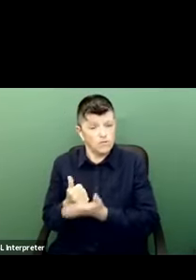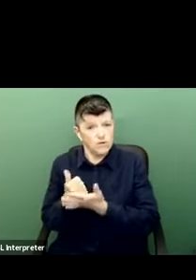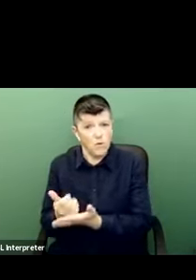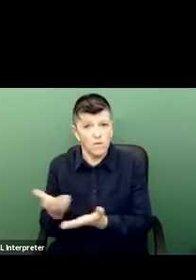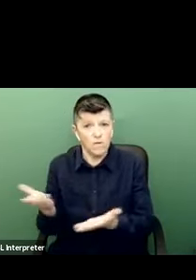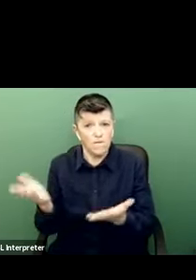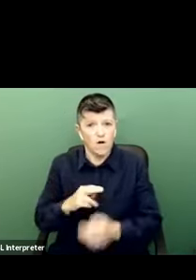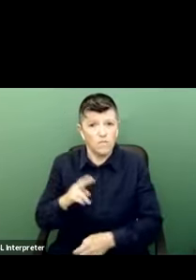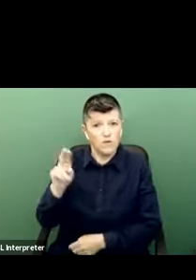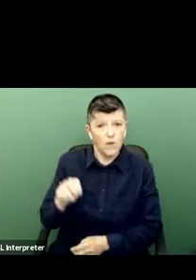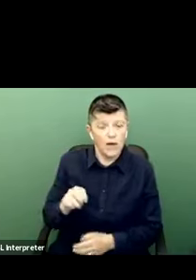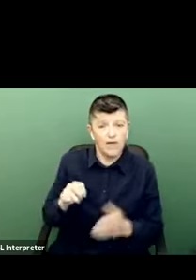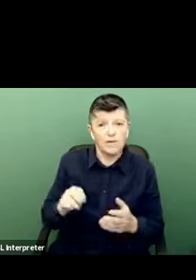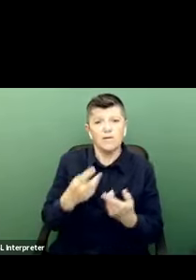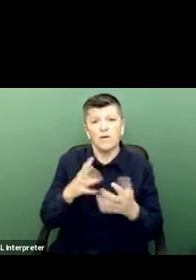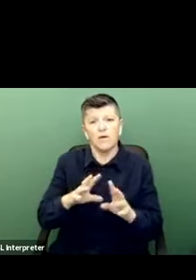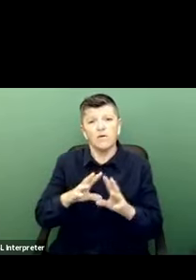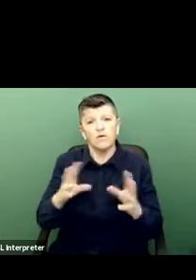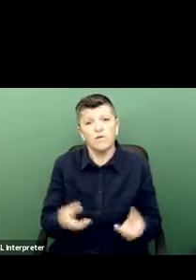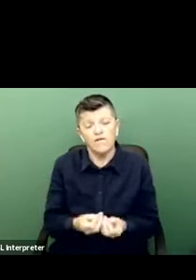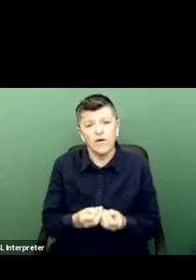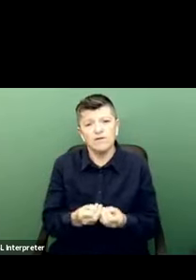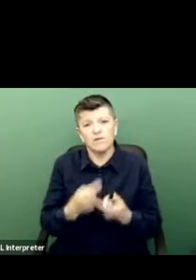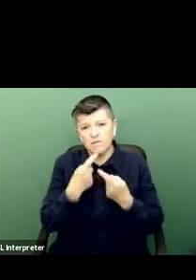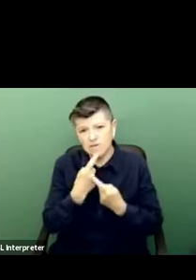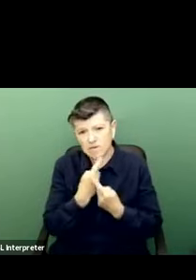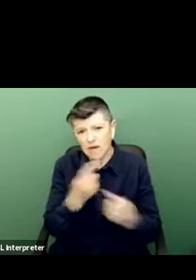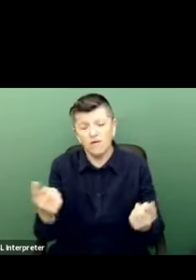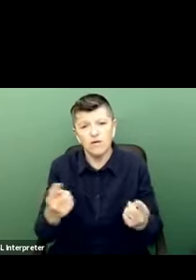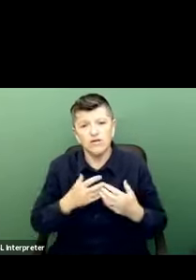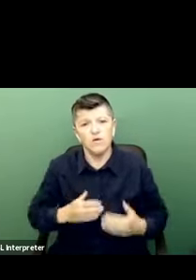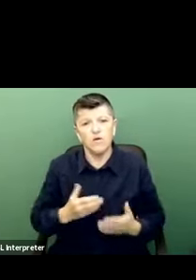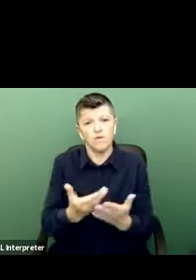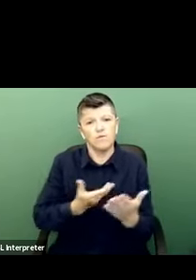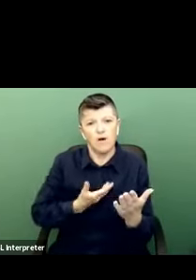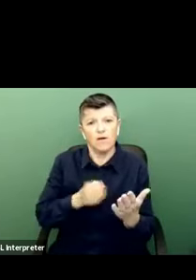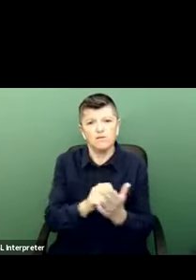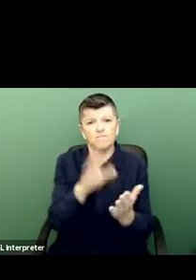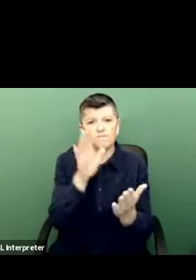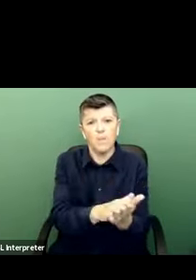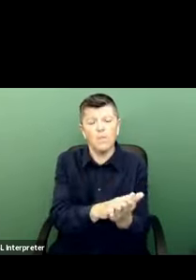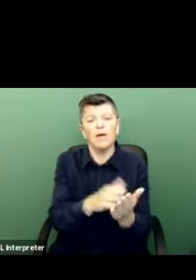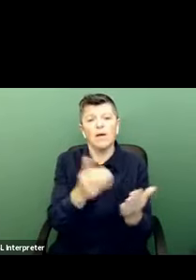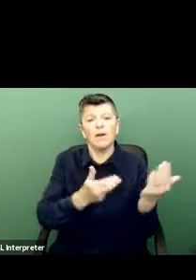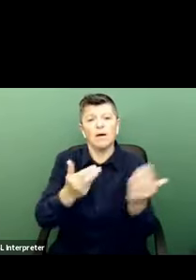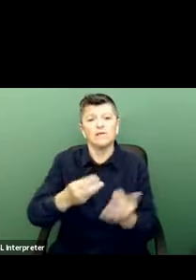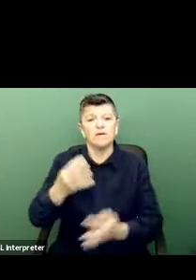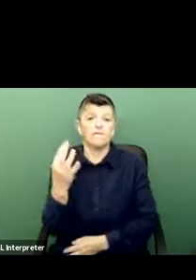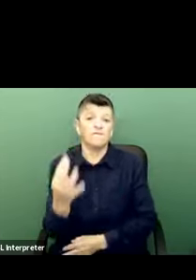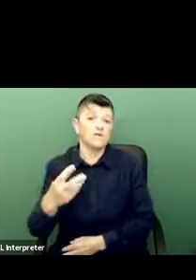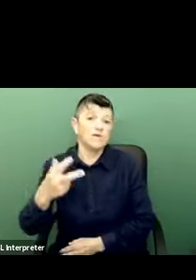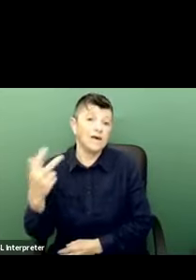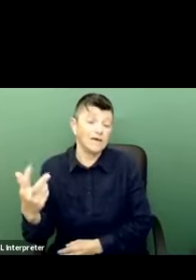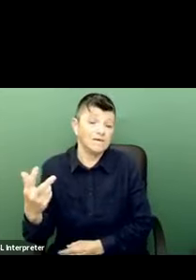modification for example modifying what we would now call sexist behaviour and so on. The